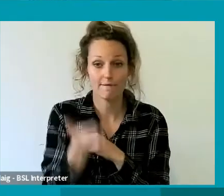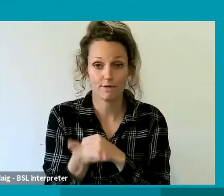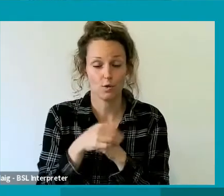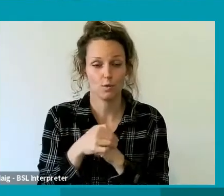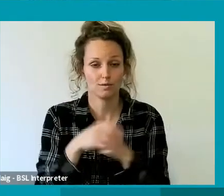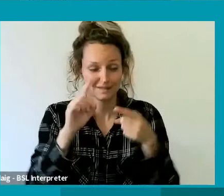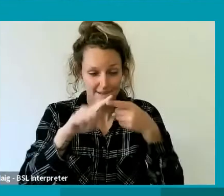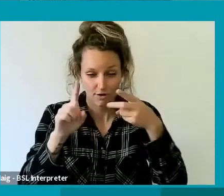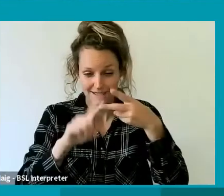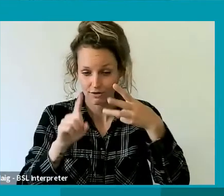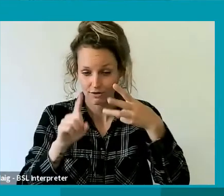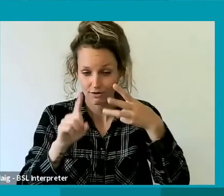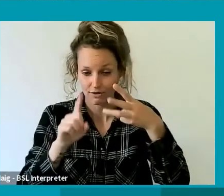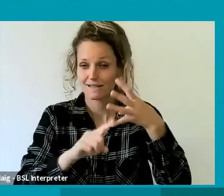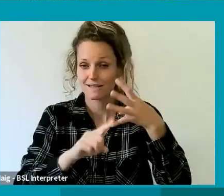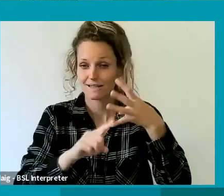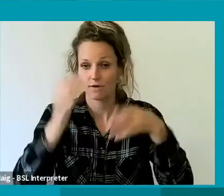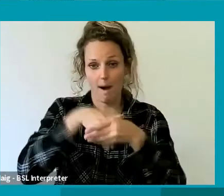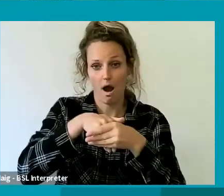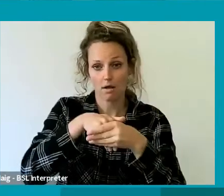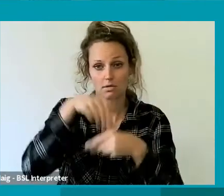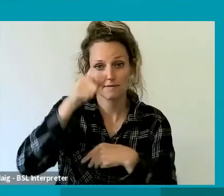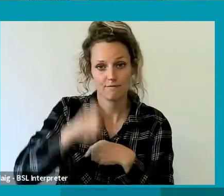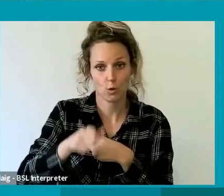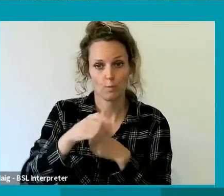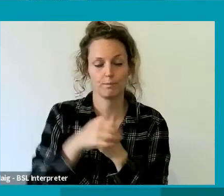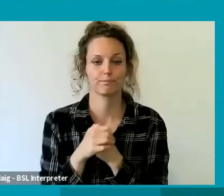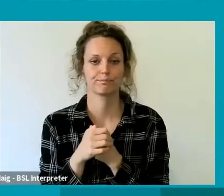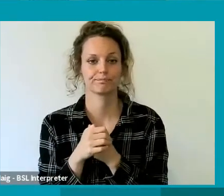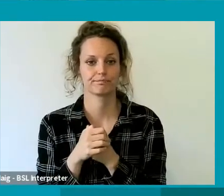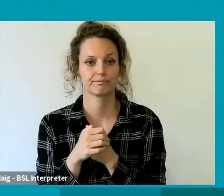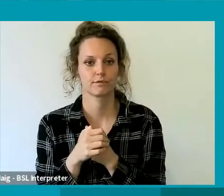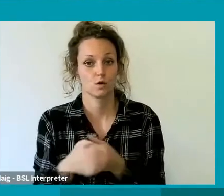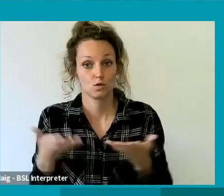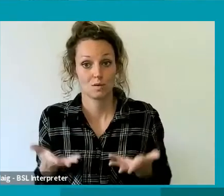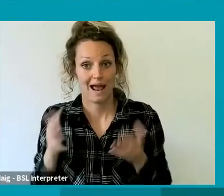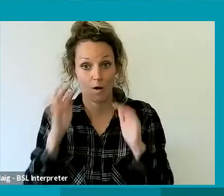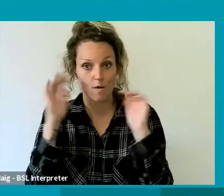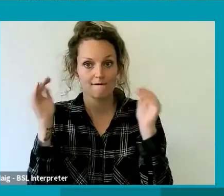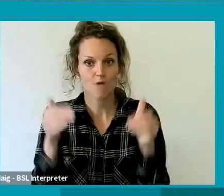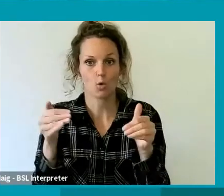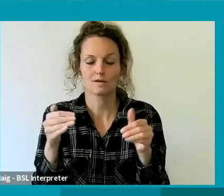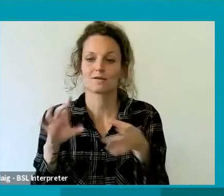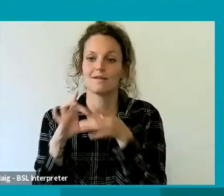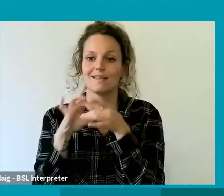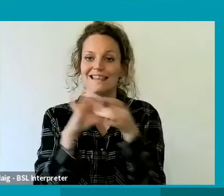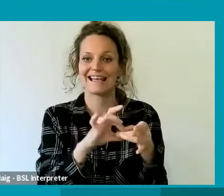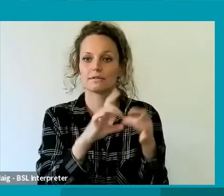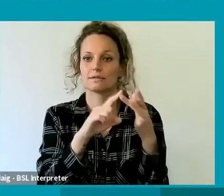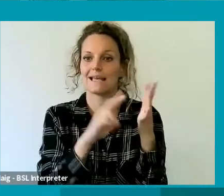OK, so in relation to LinkedIn? Well, we talking about your branding.